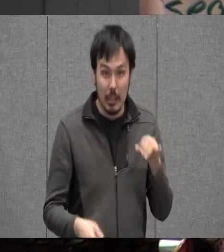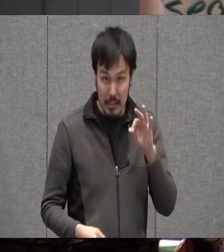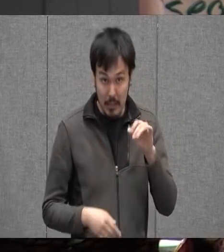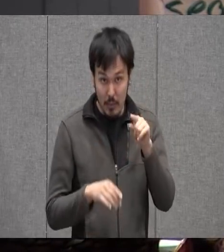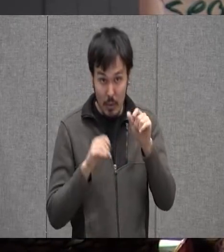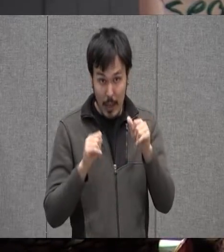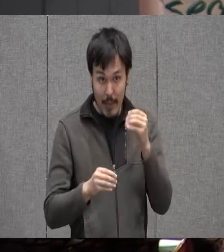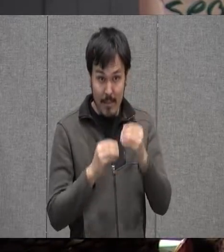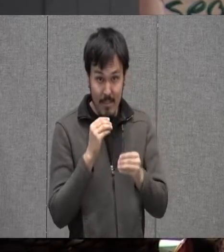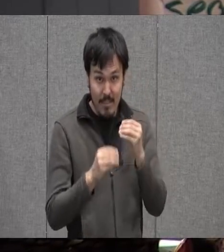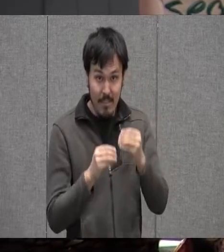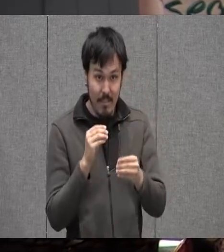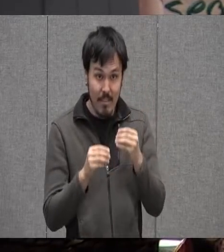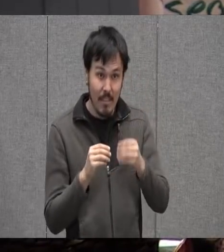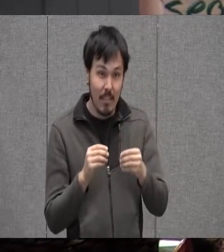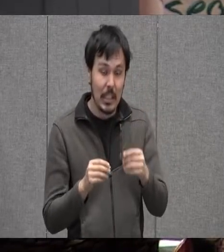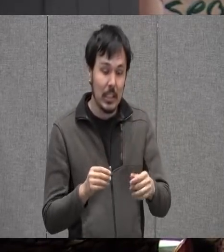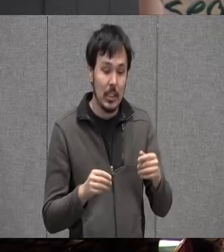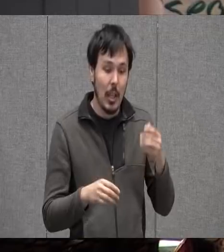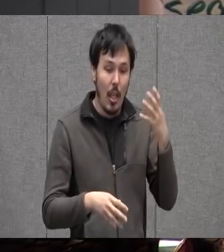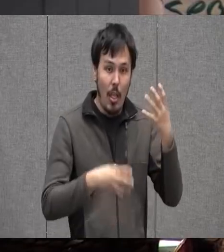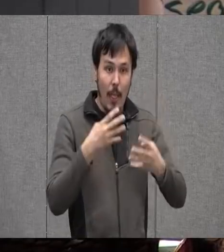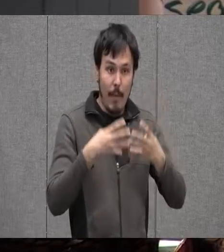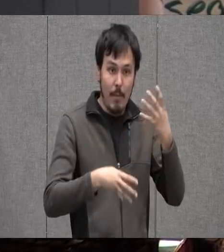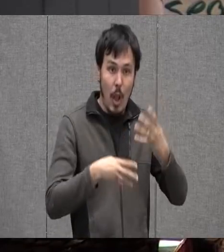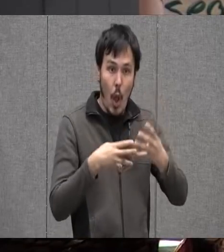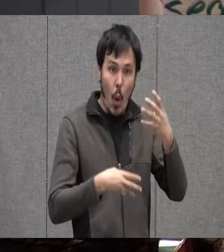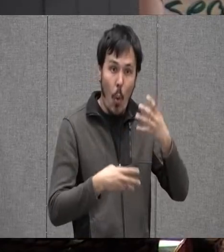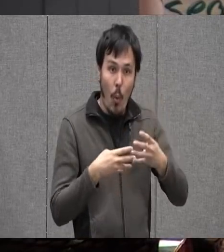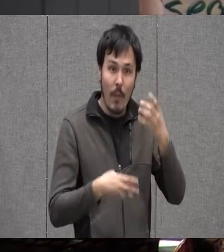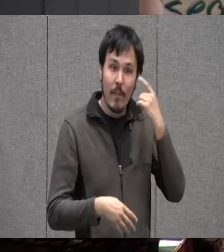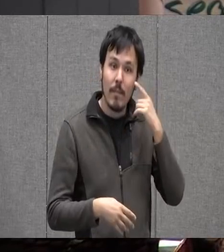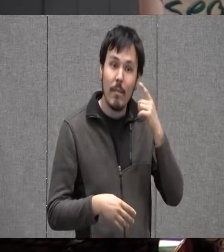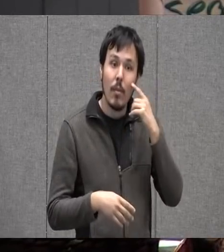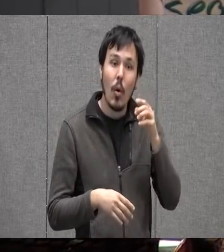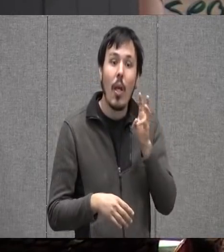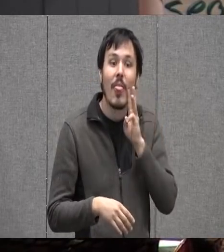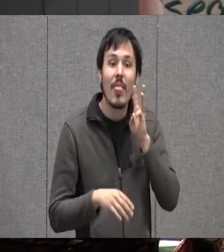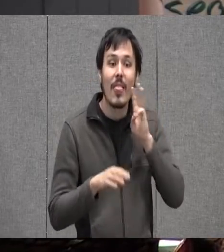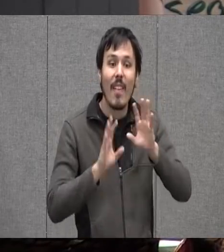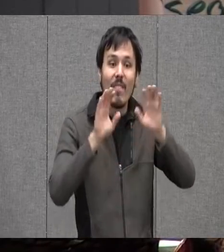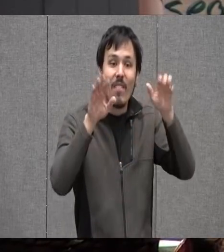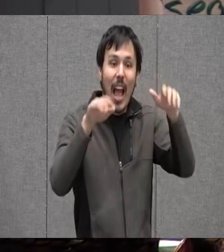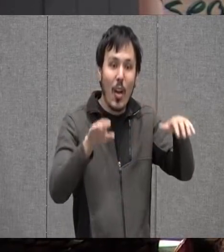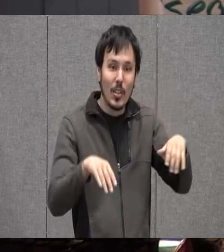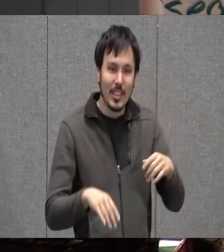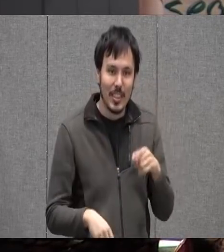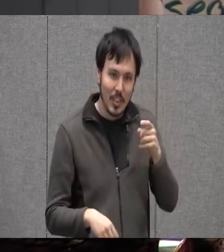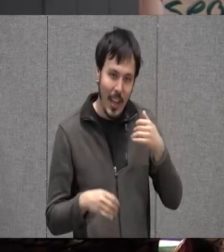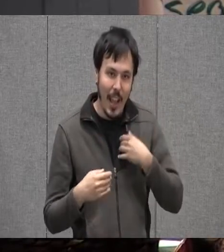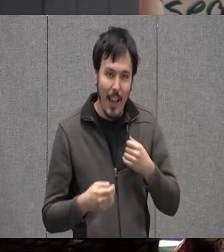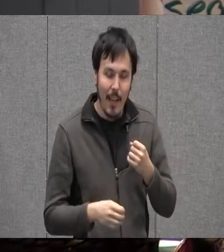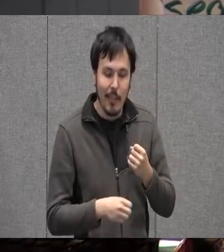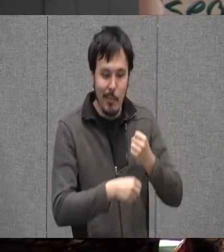fix the flow on this fountain. We've got our plunger, and look, we found the problem.